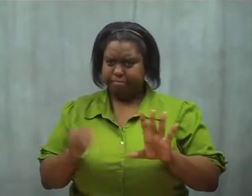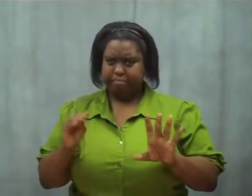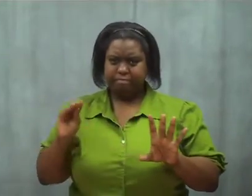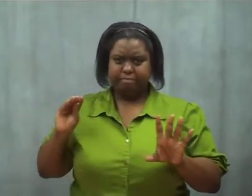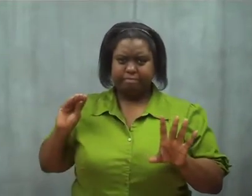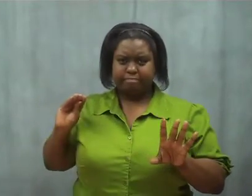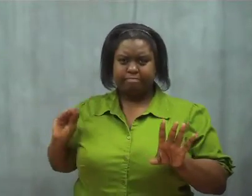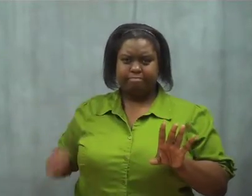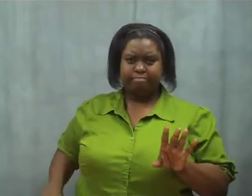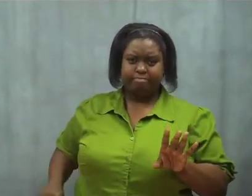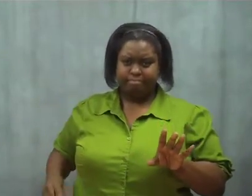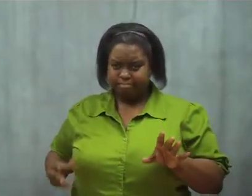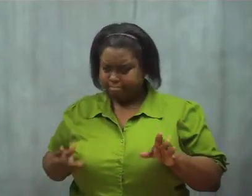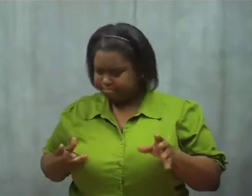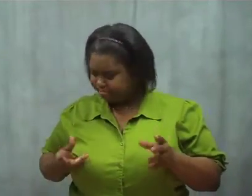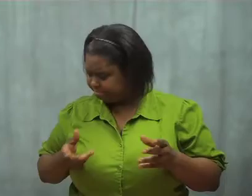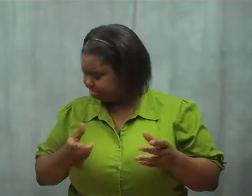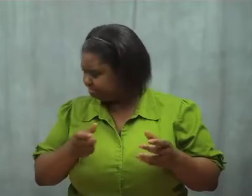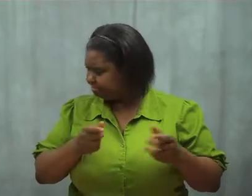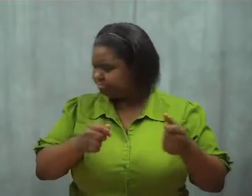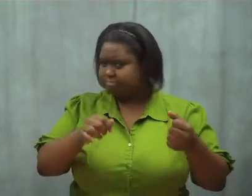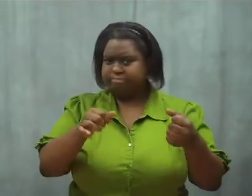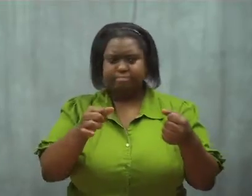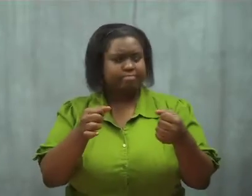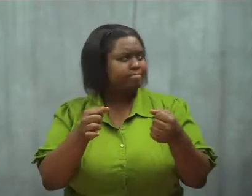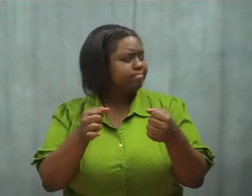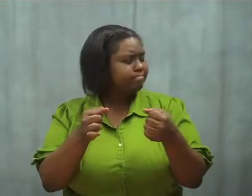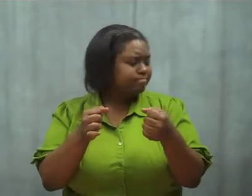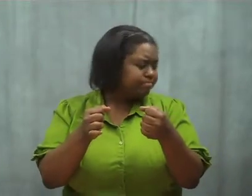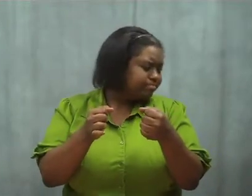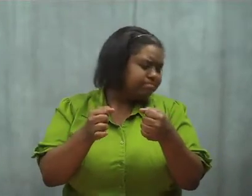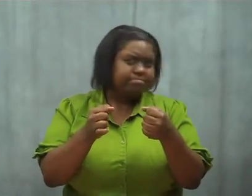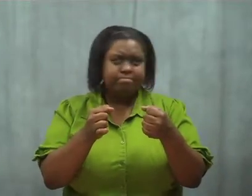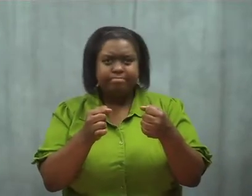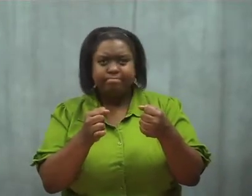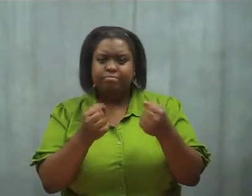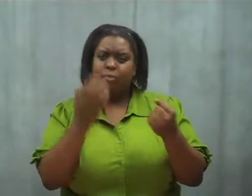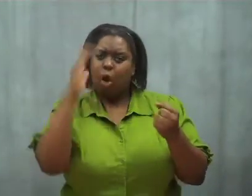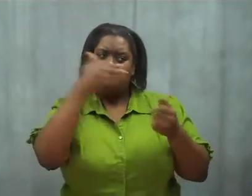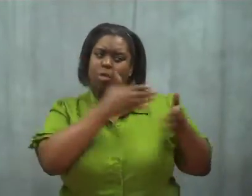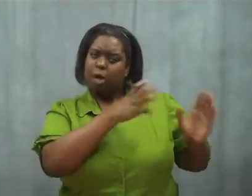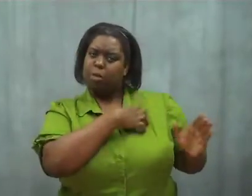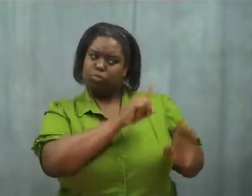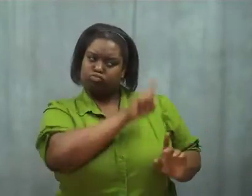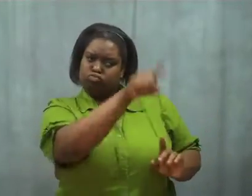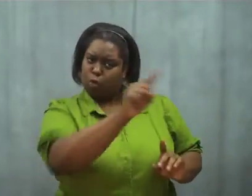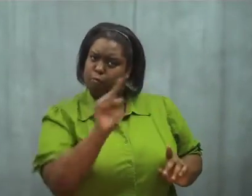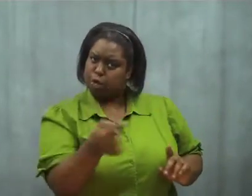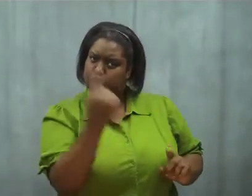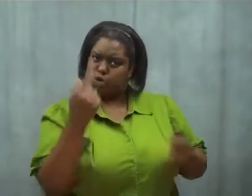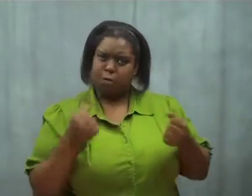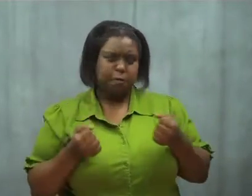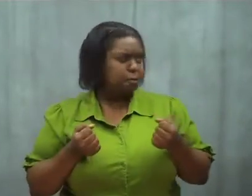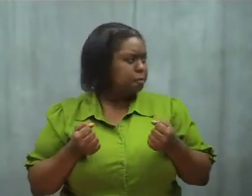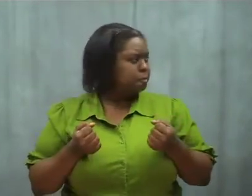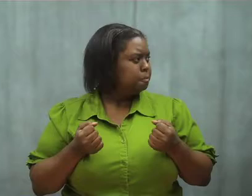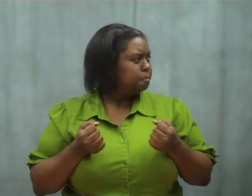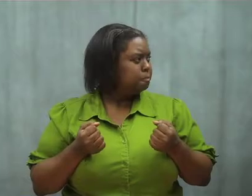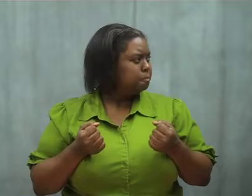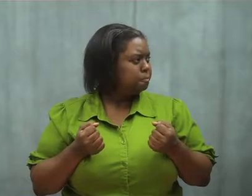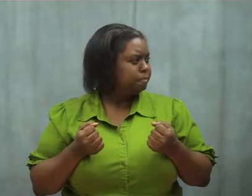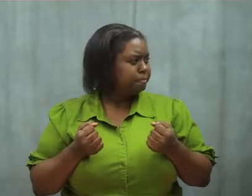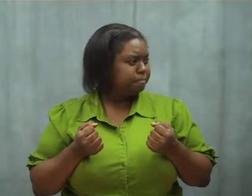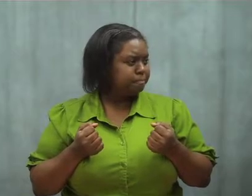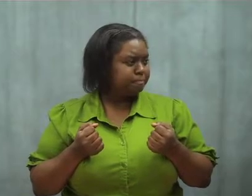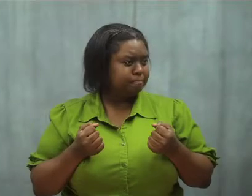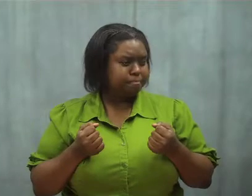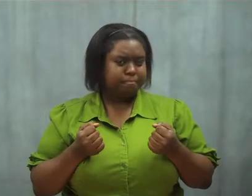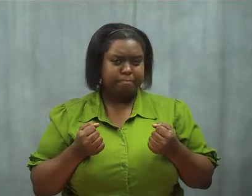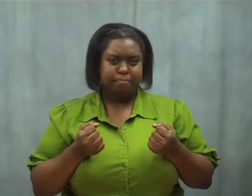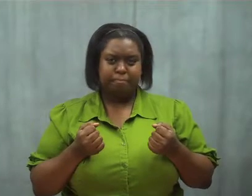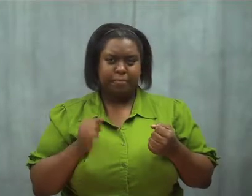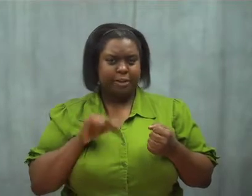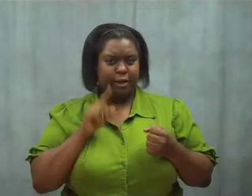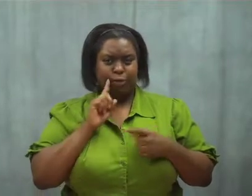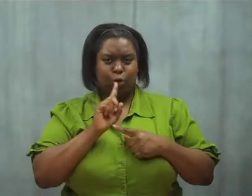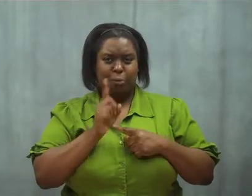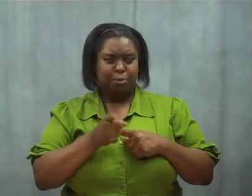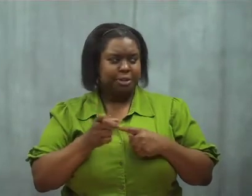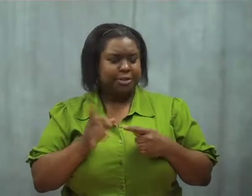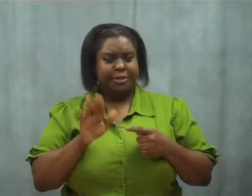My friend set the paperwork aside, and waited for the officer to go first.